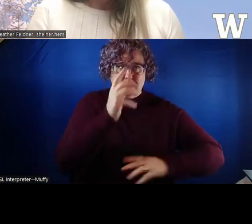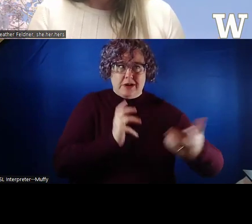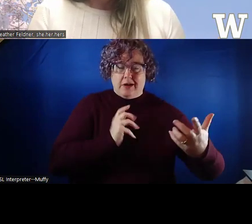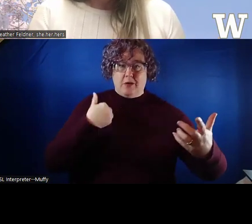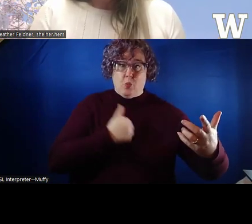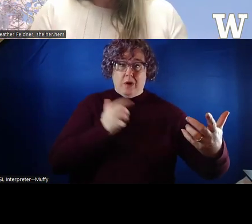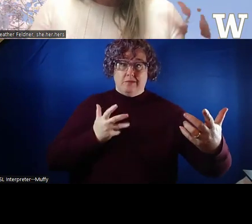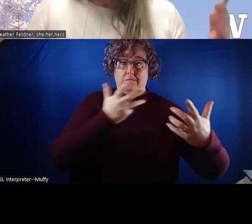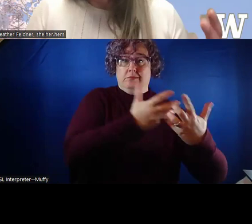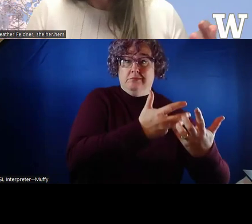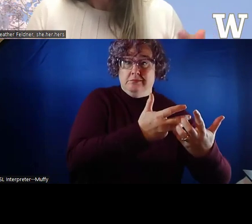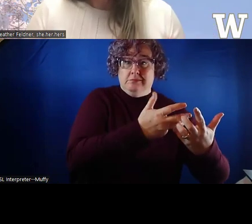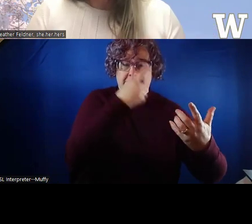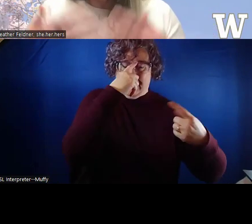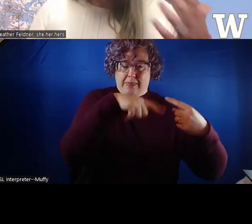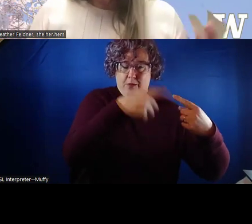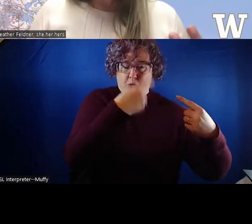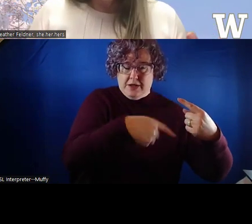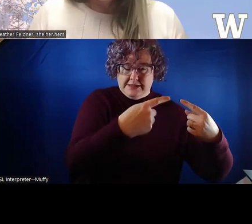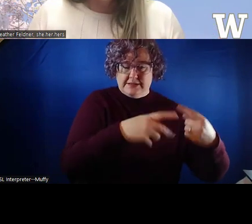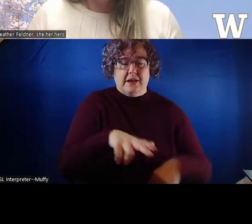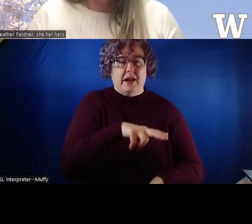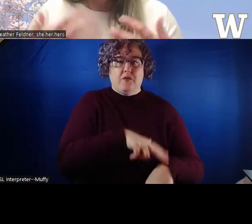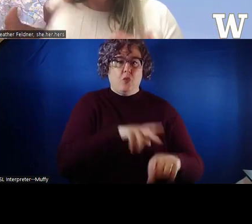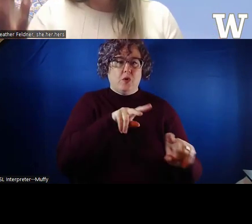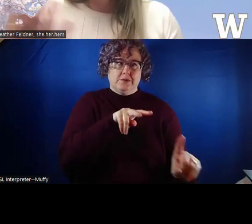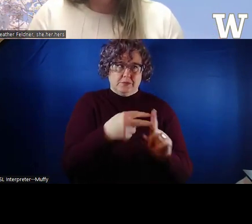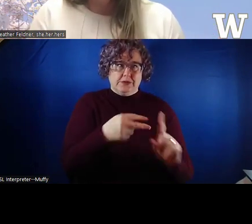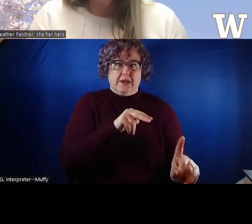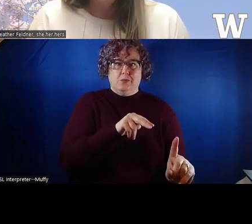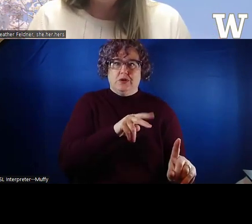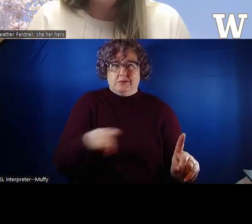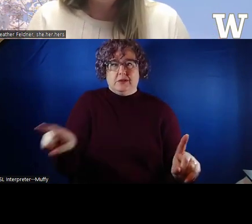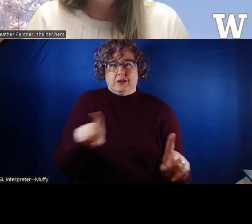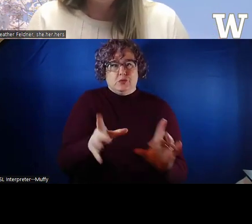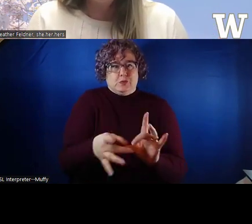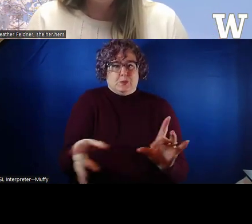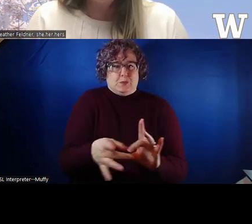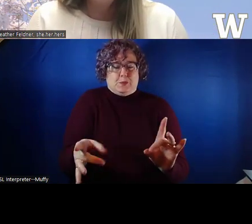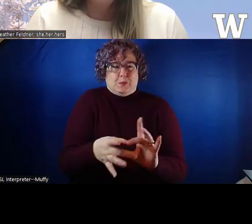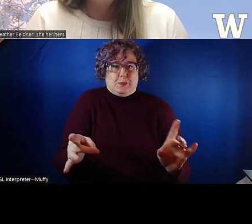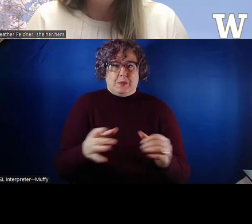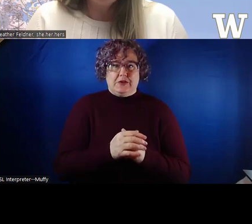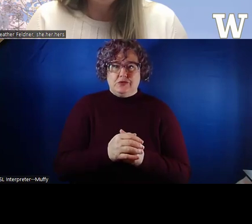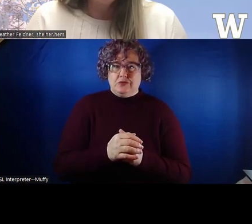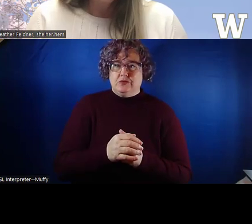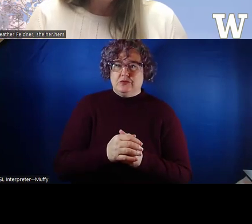And no wonder there was this perception because as you mentioned in the talk,